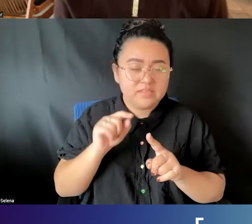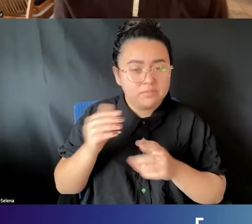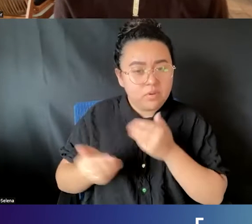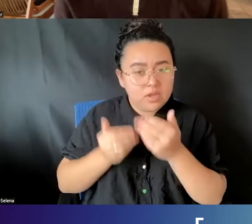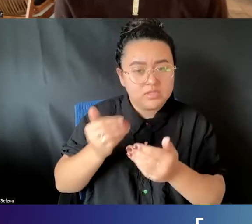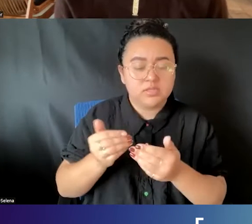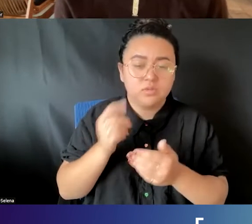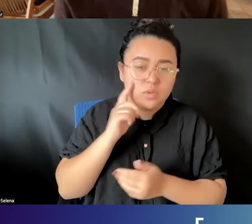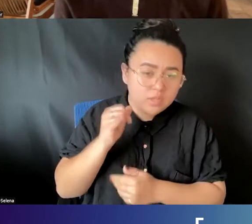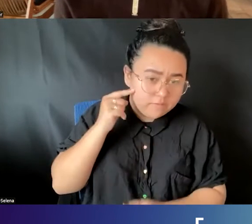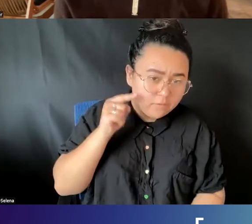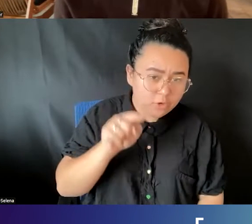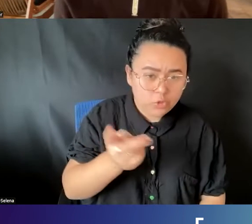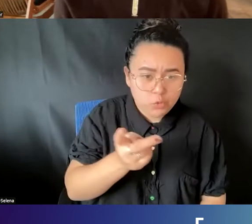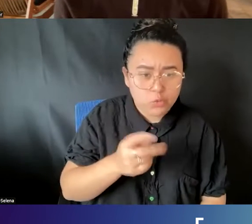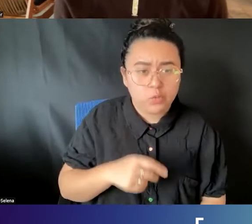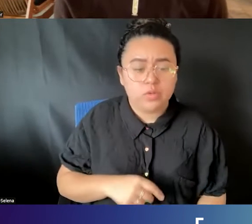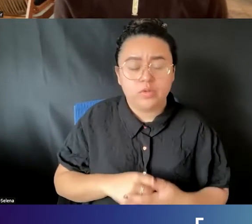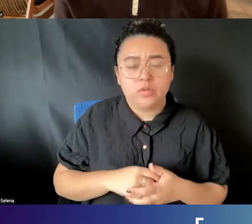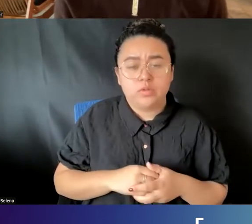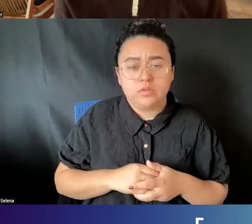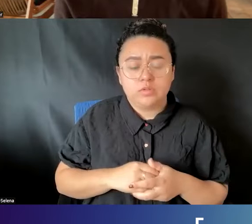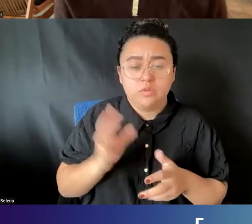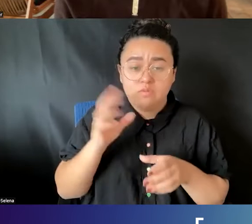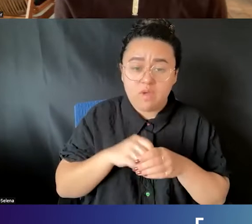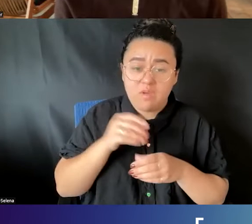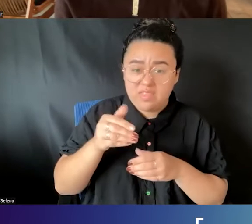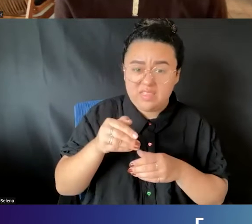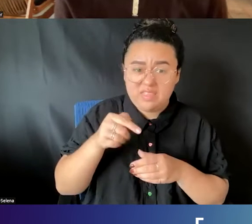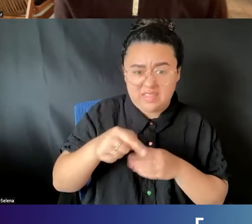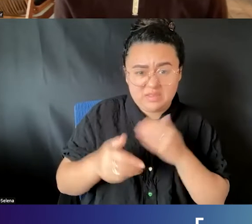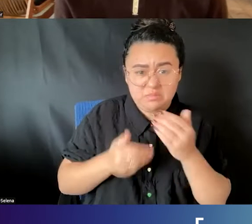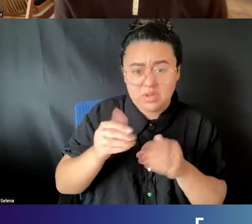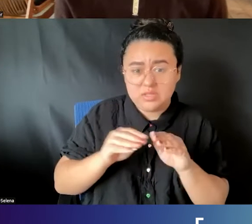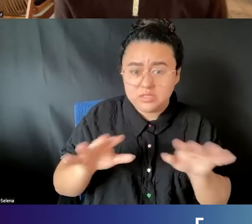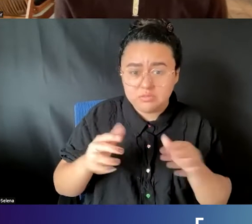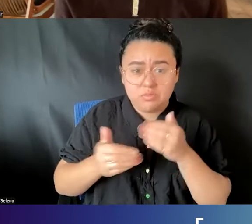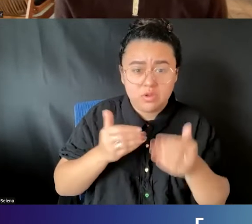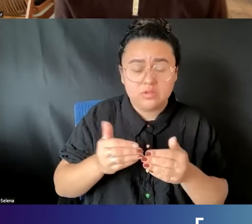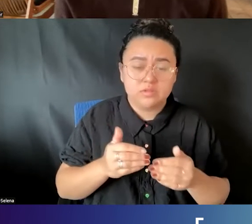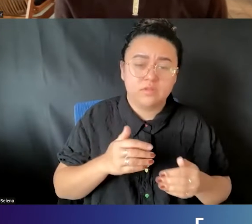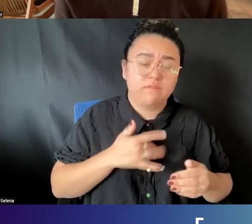Is that a process you've found yourself engaging in from the beginning? Is this a conversation that's hard to have with a team?